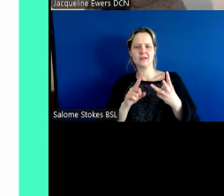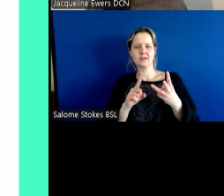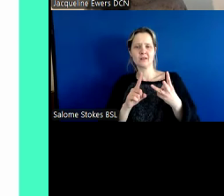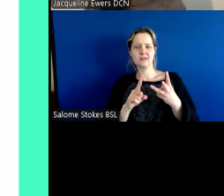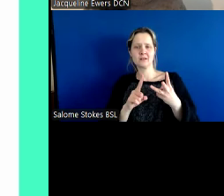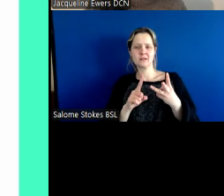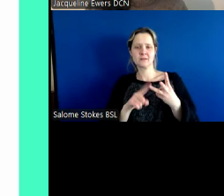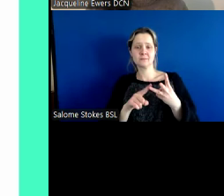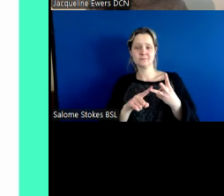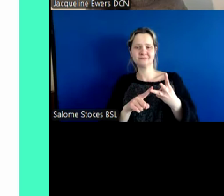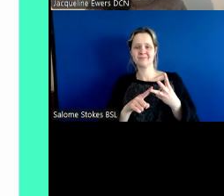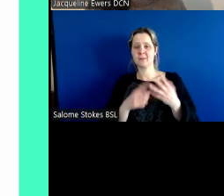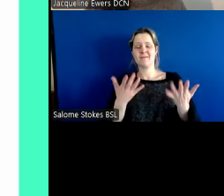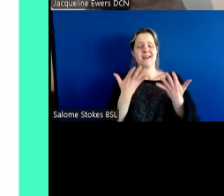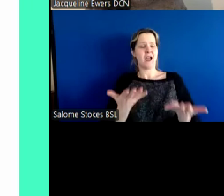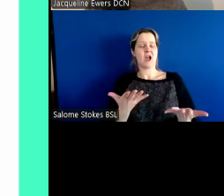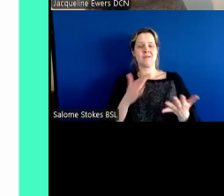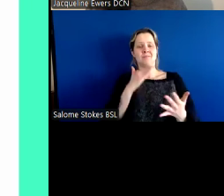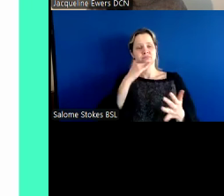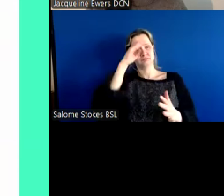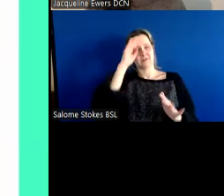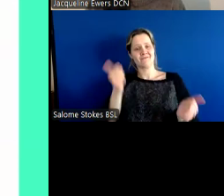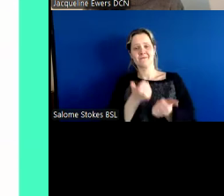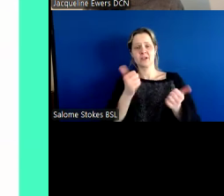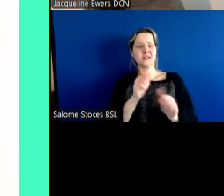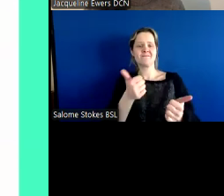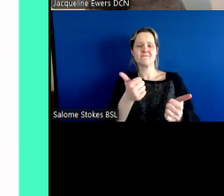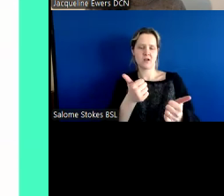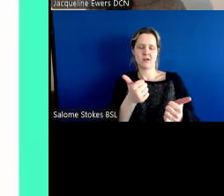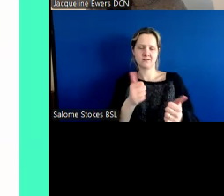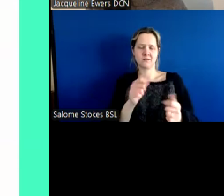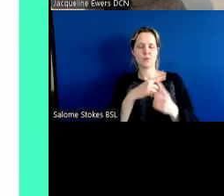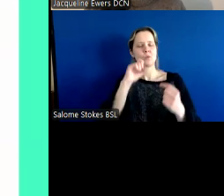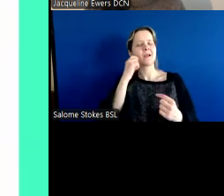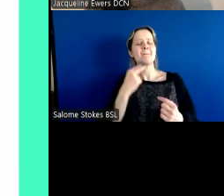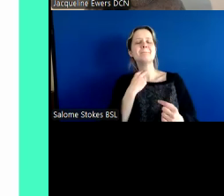"If you're done with us for now, that's okay, too. We'll miss you like a Cornishman misses his pasty."